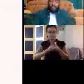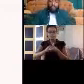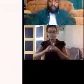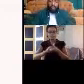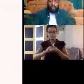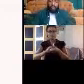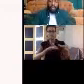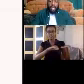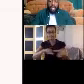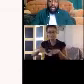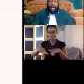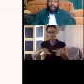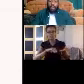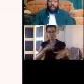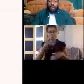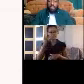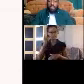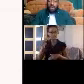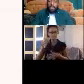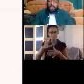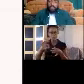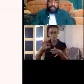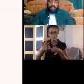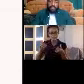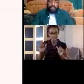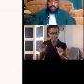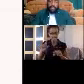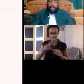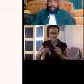I... No. There's not. Okay.